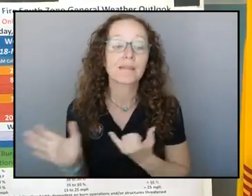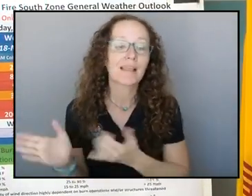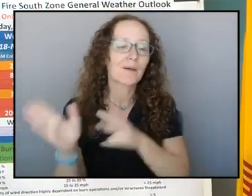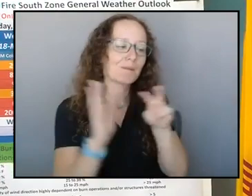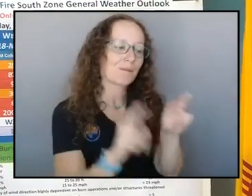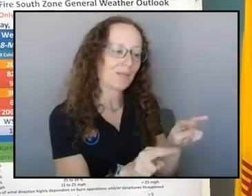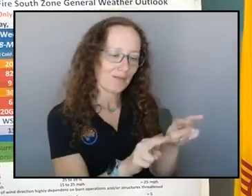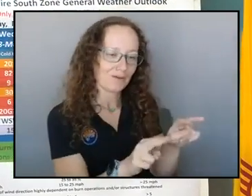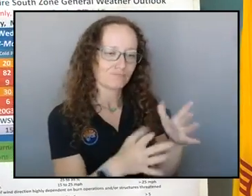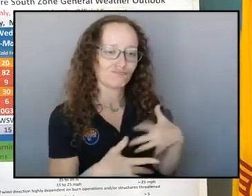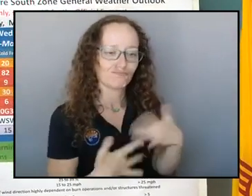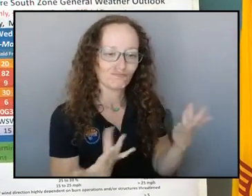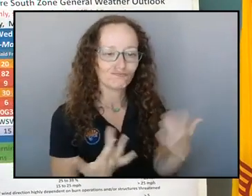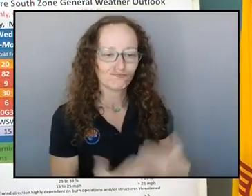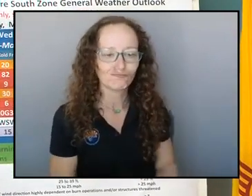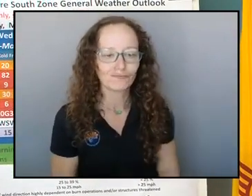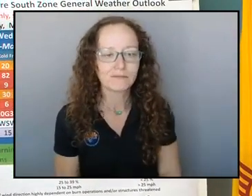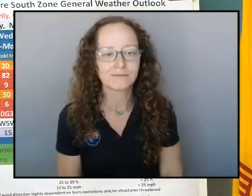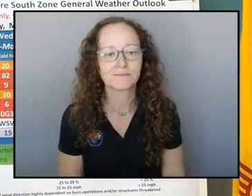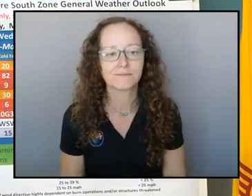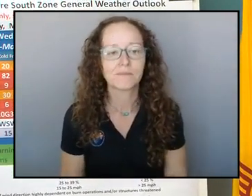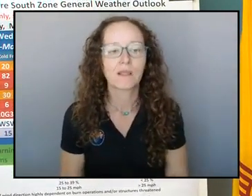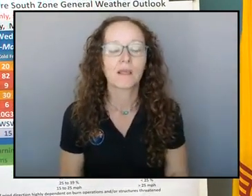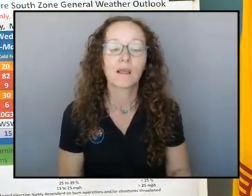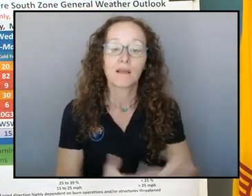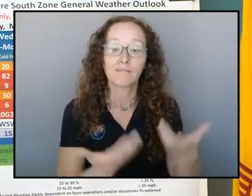had our trough. It's gone on. You can really see it here